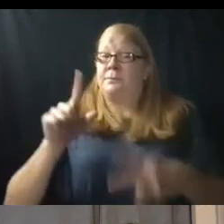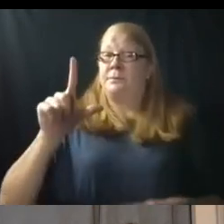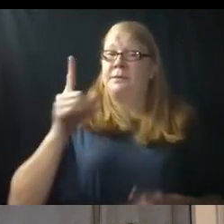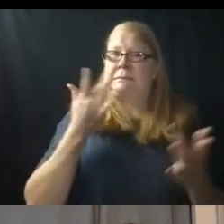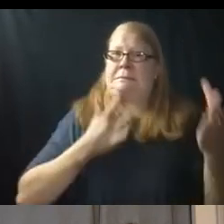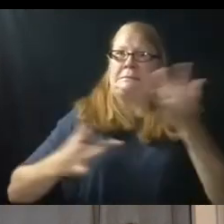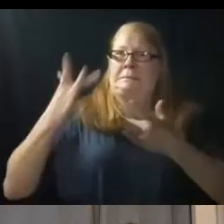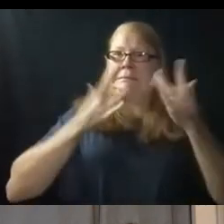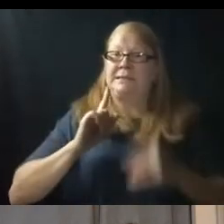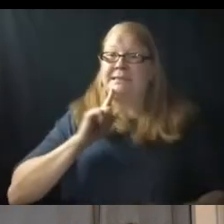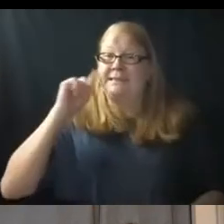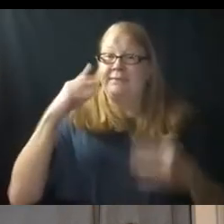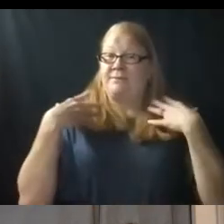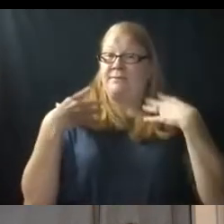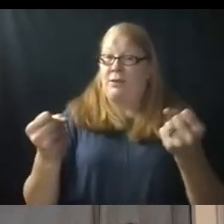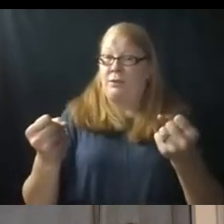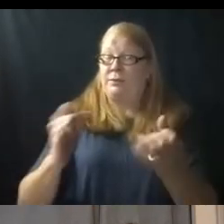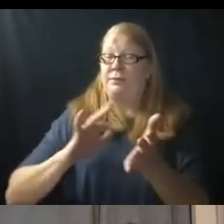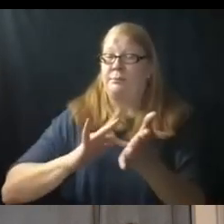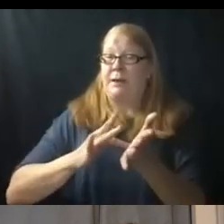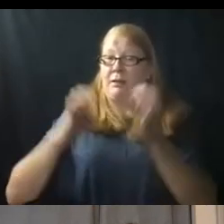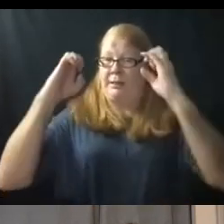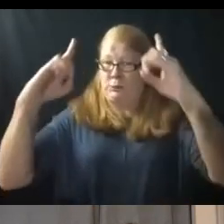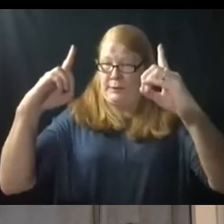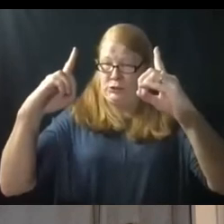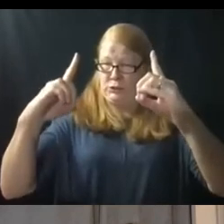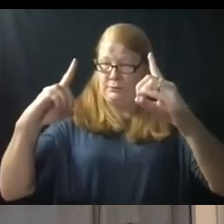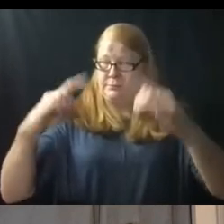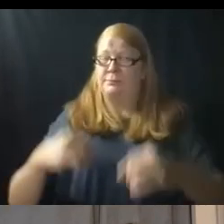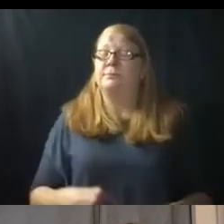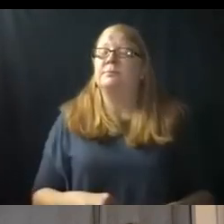There is also a lack of Deaf health in medical education.